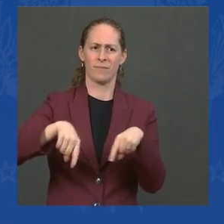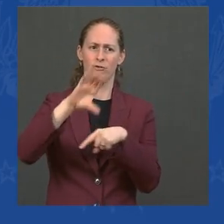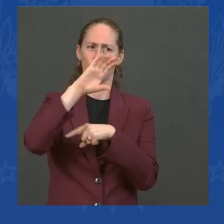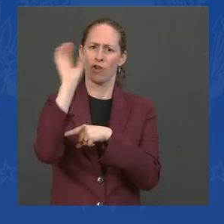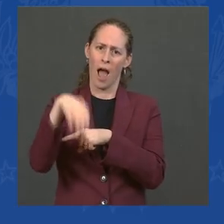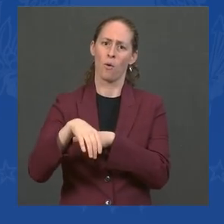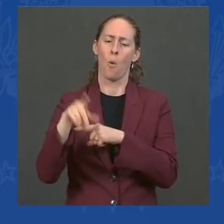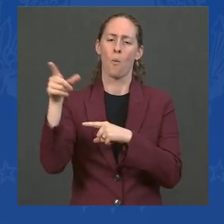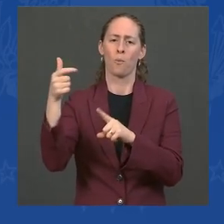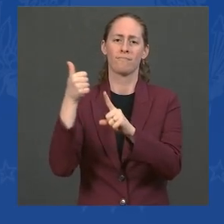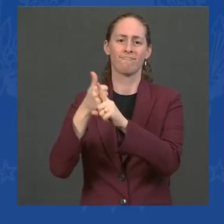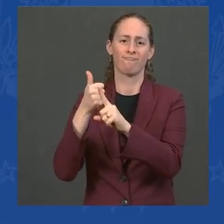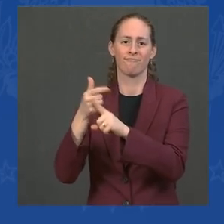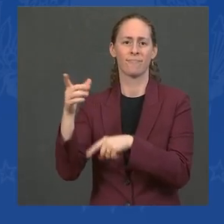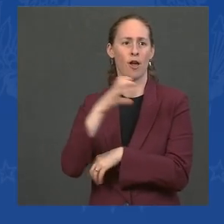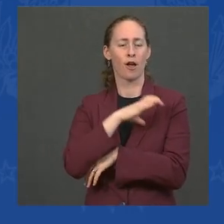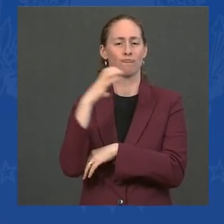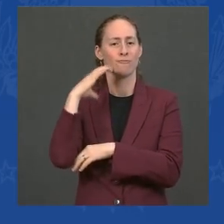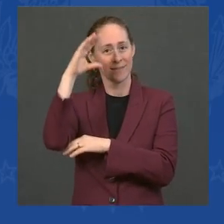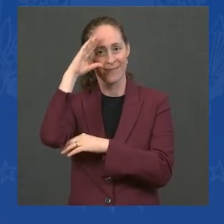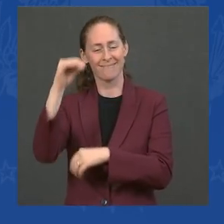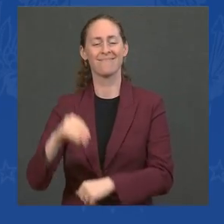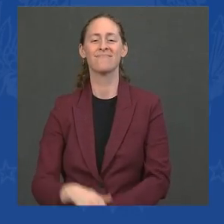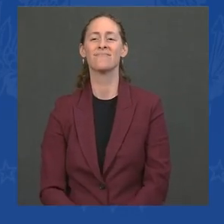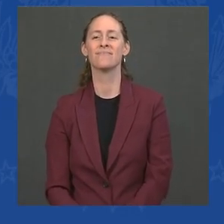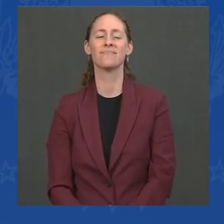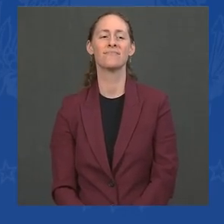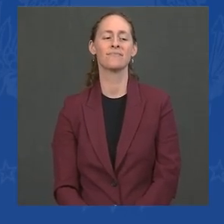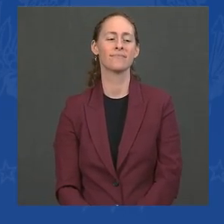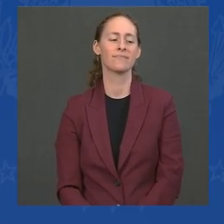Rep. Krishnamoorthi: Thank you, Governor.